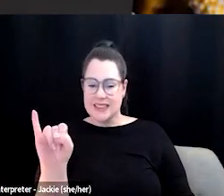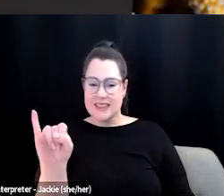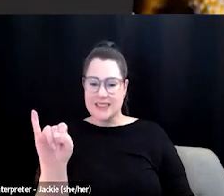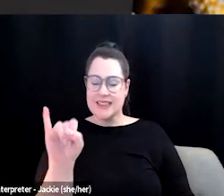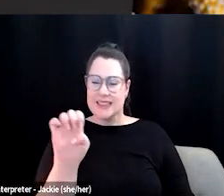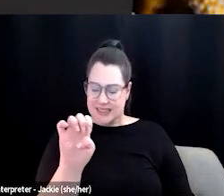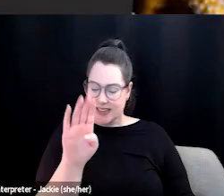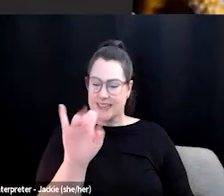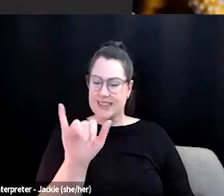Take it away, Stephanie.